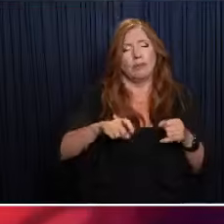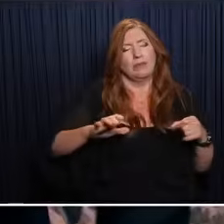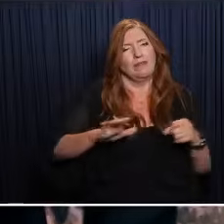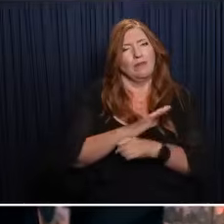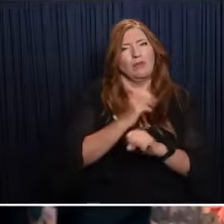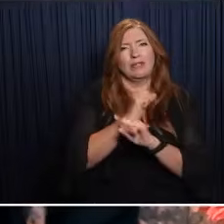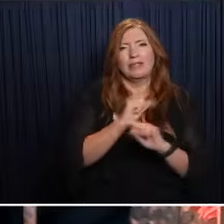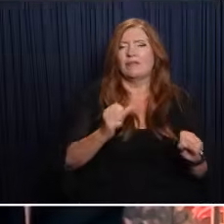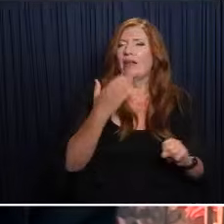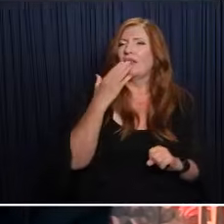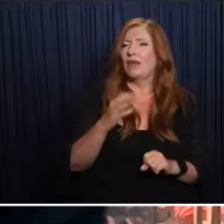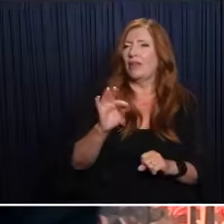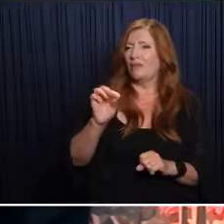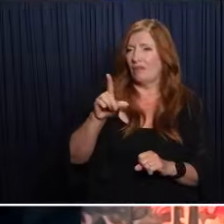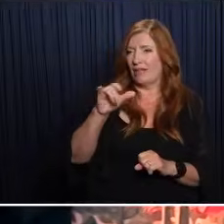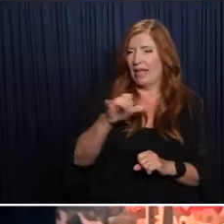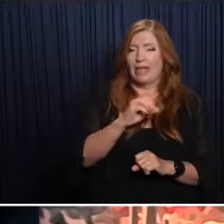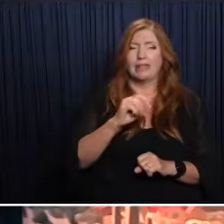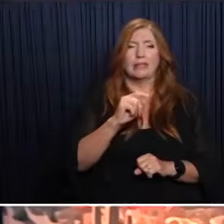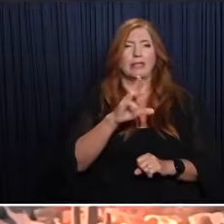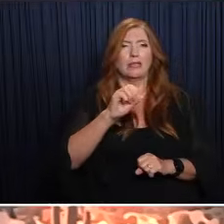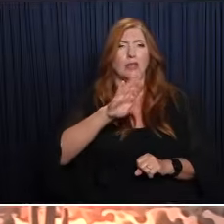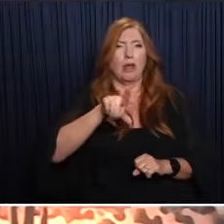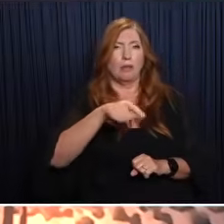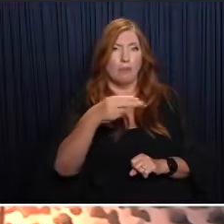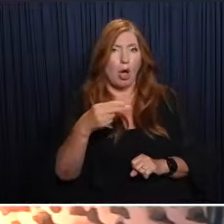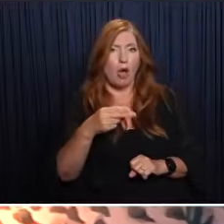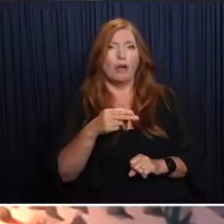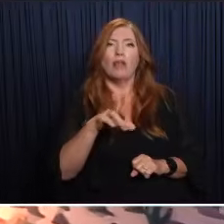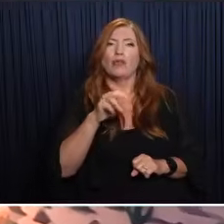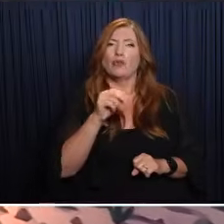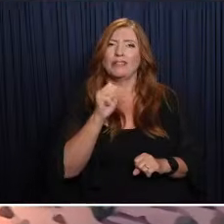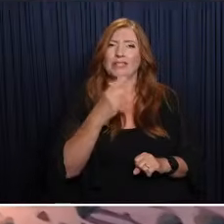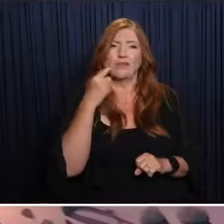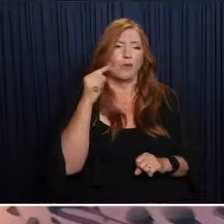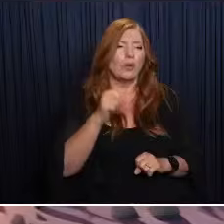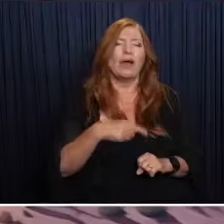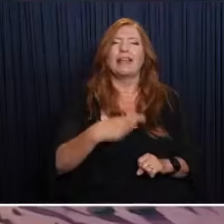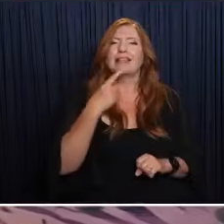ILLEGAL IMMIGRATION PROCESS AND BORDER HAS TO BE COMPLETELY